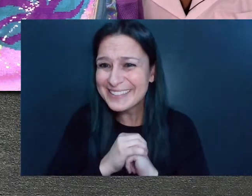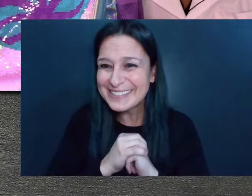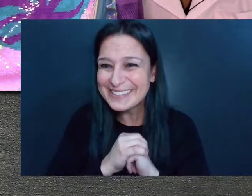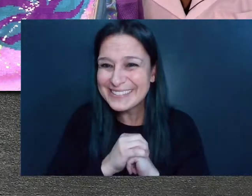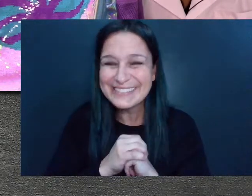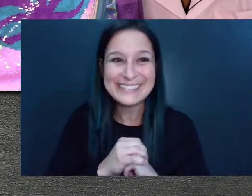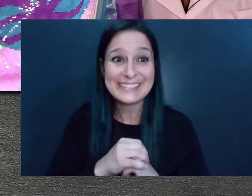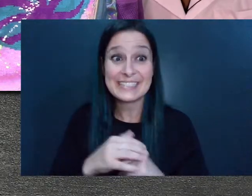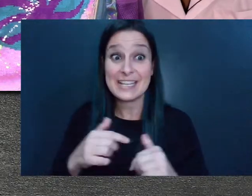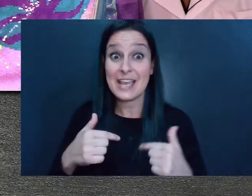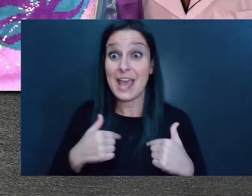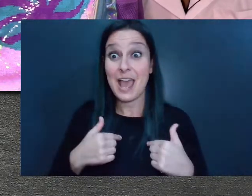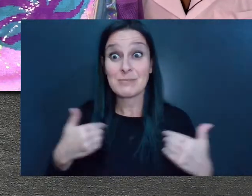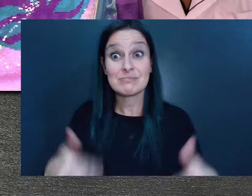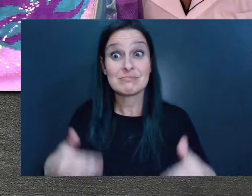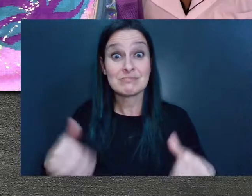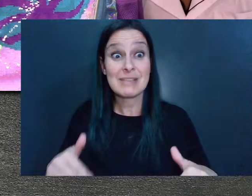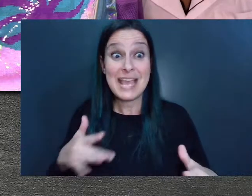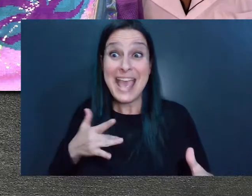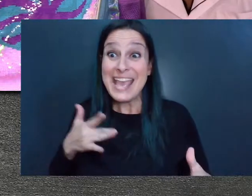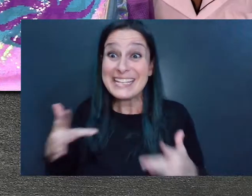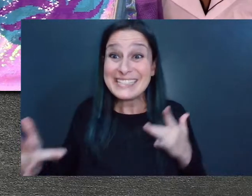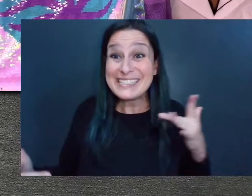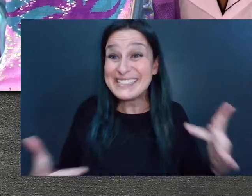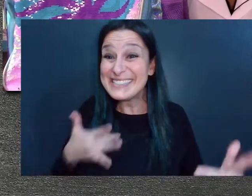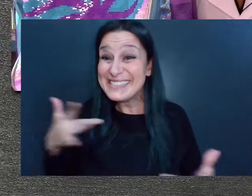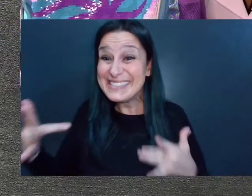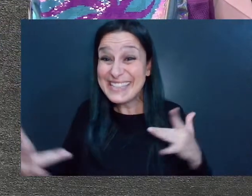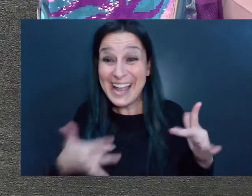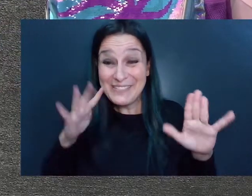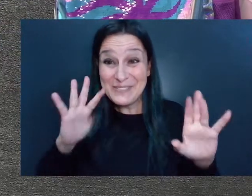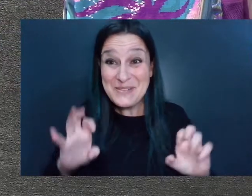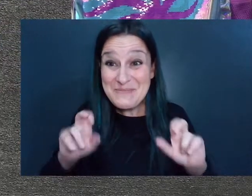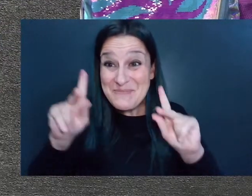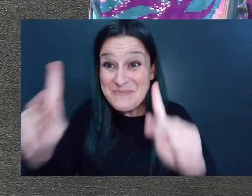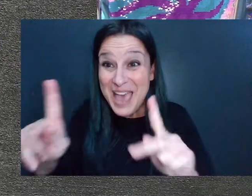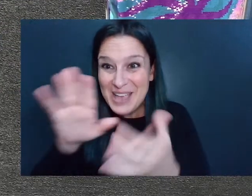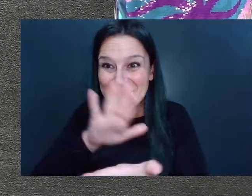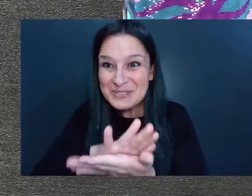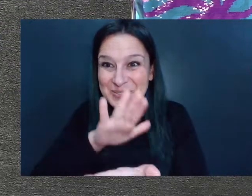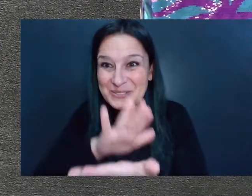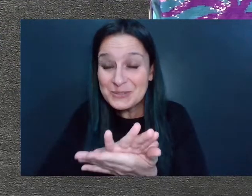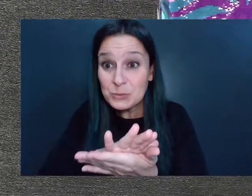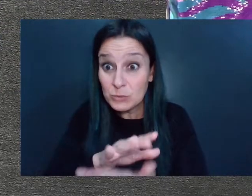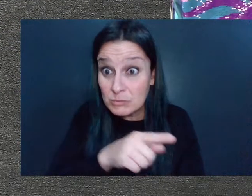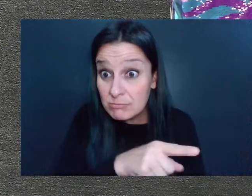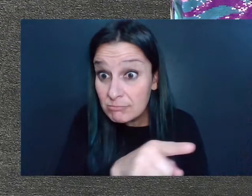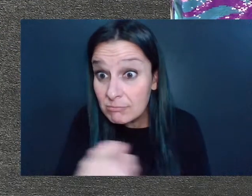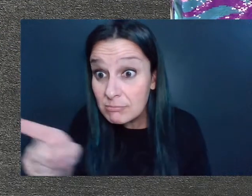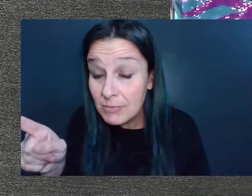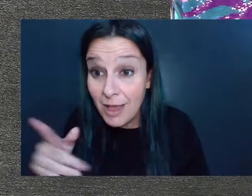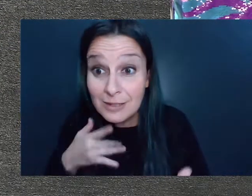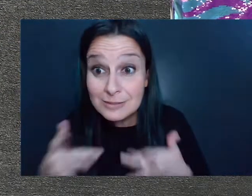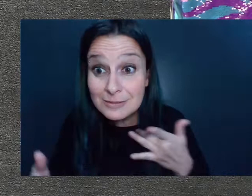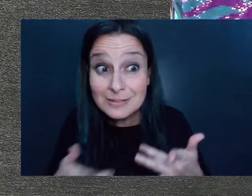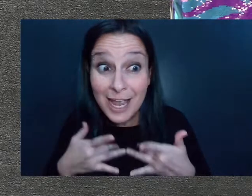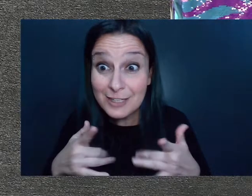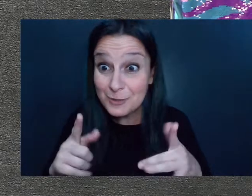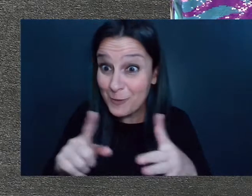I am so excited for back to school. How about you? Have you started school yet?